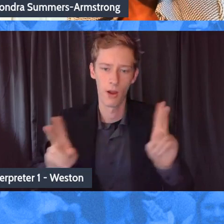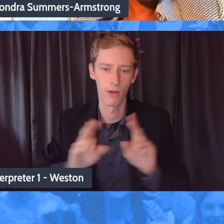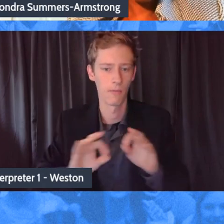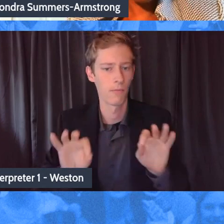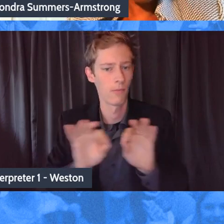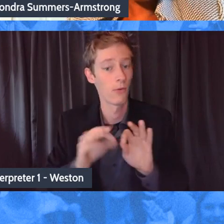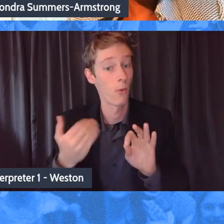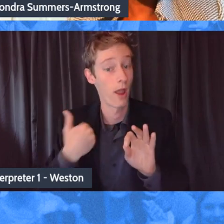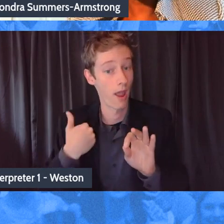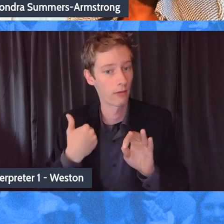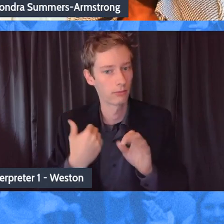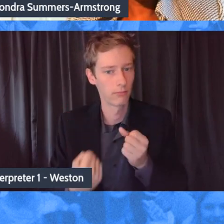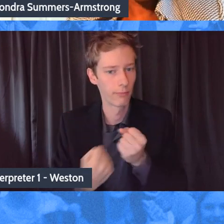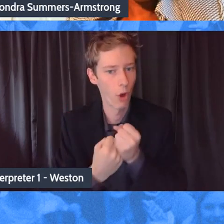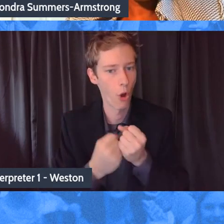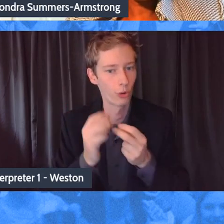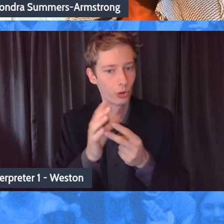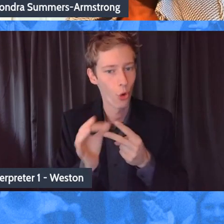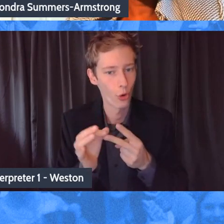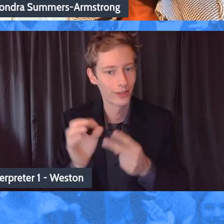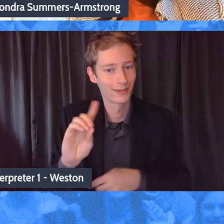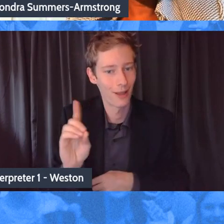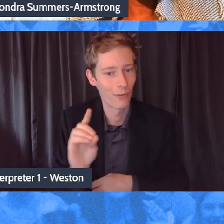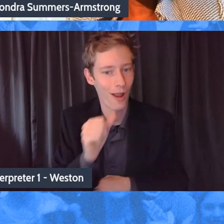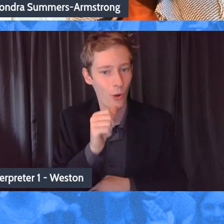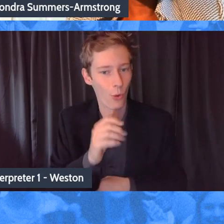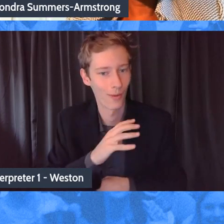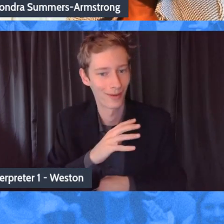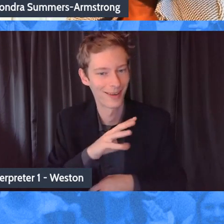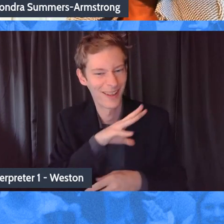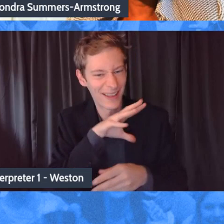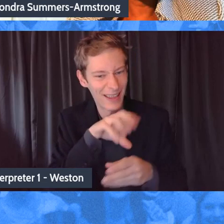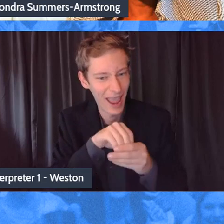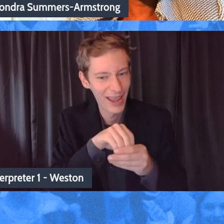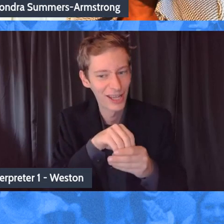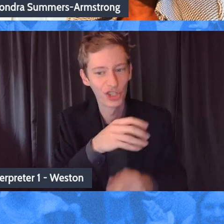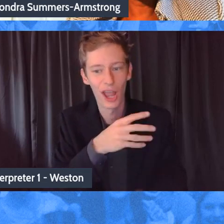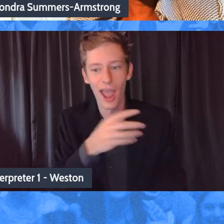women engage and in office,